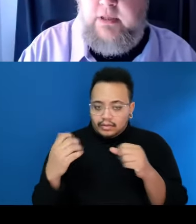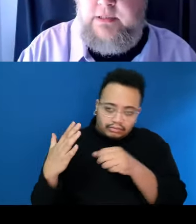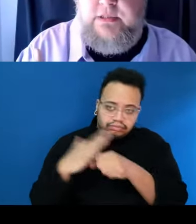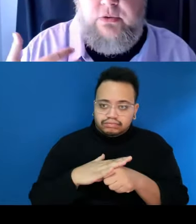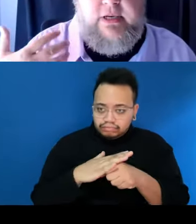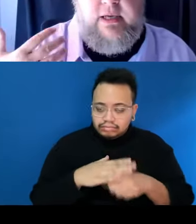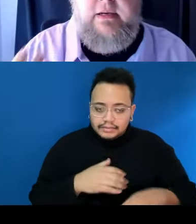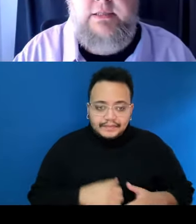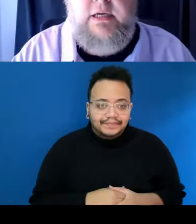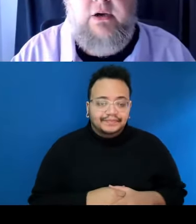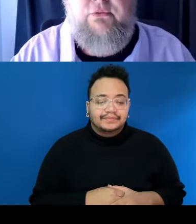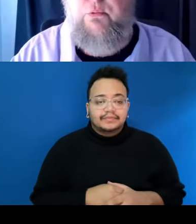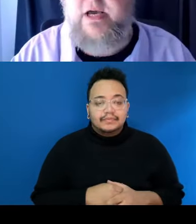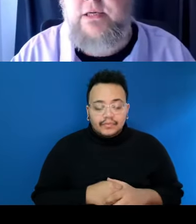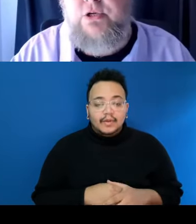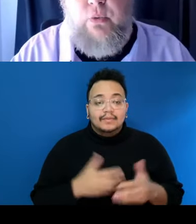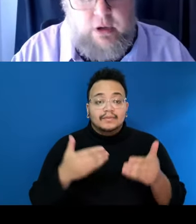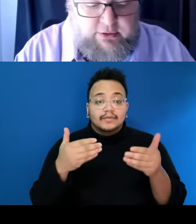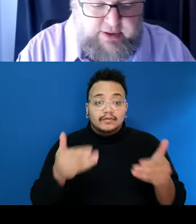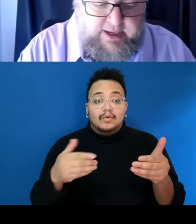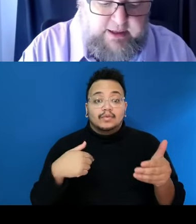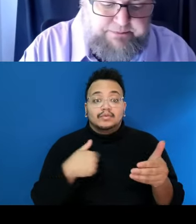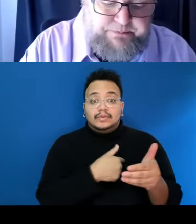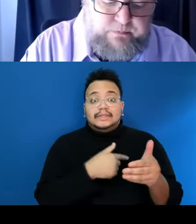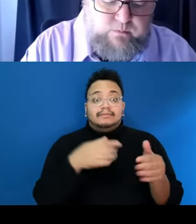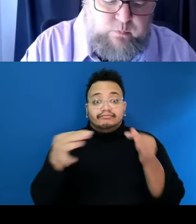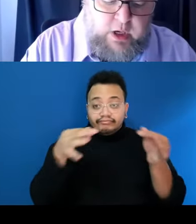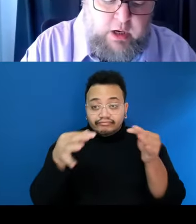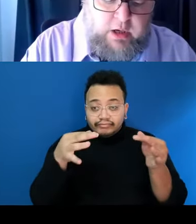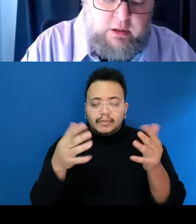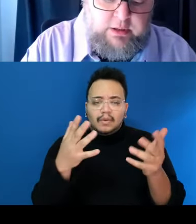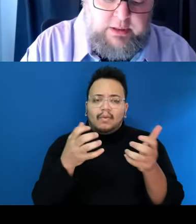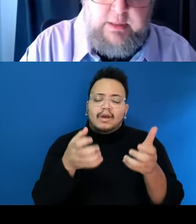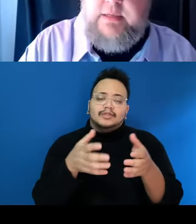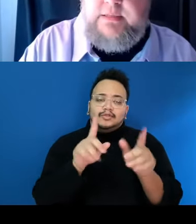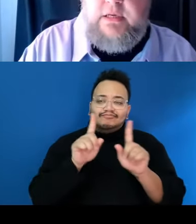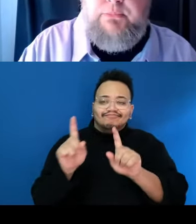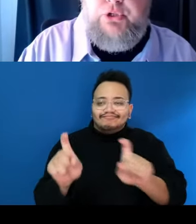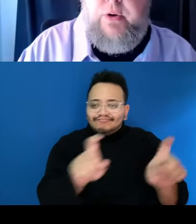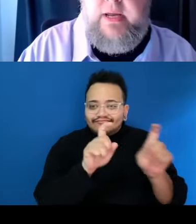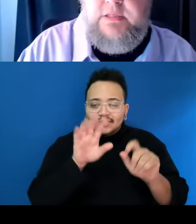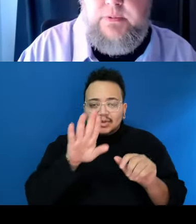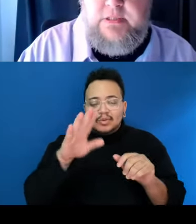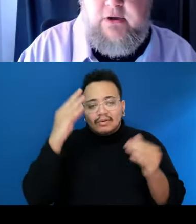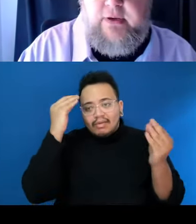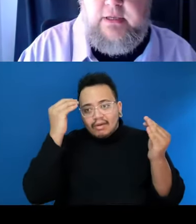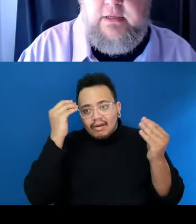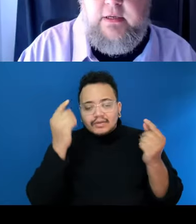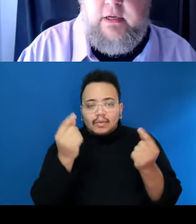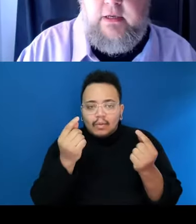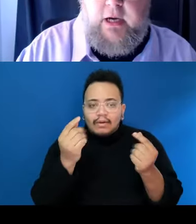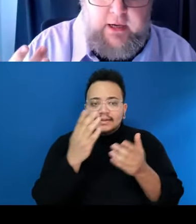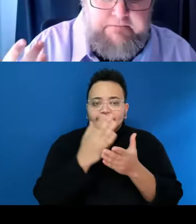we'd like to get an idea of what you all think, are some trans-specific issues,